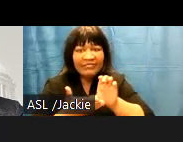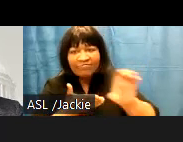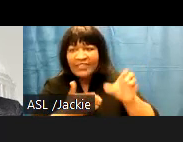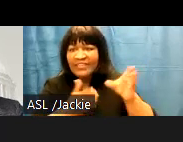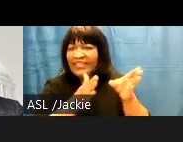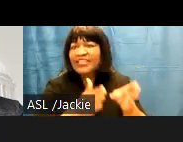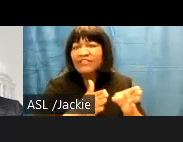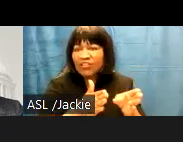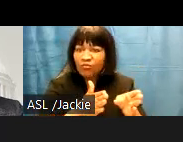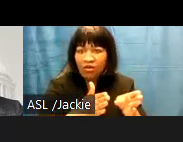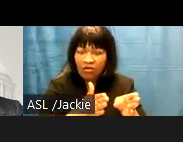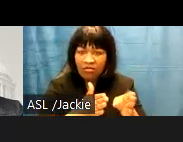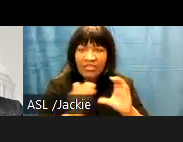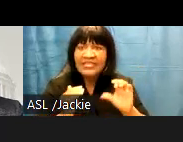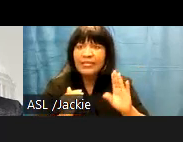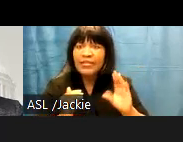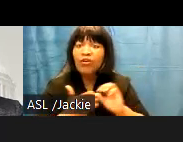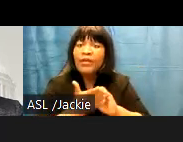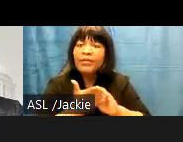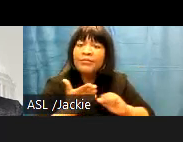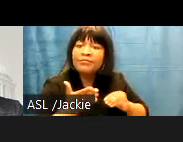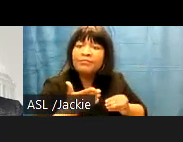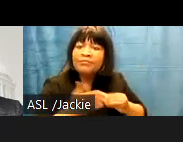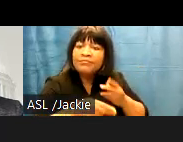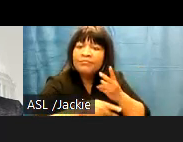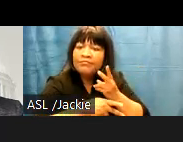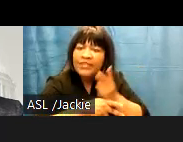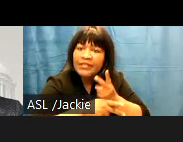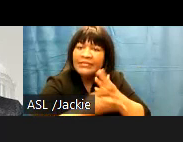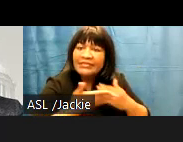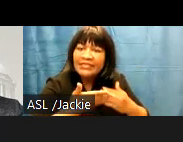Yeah. >> In those instances and maybe you might